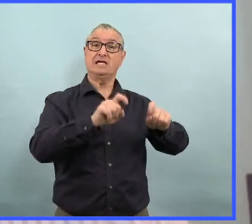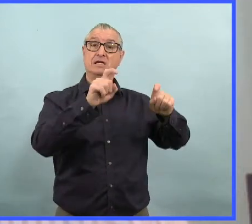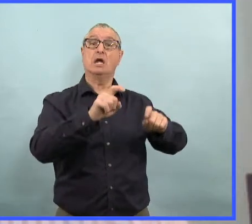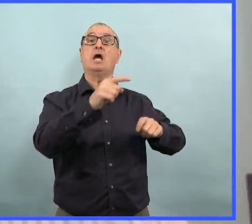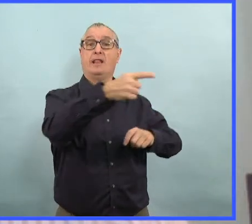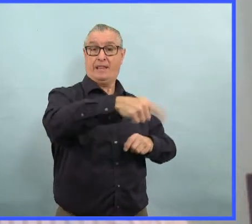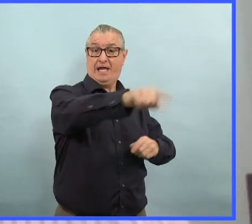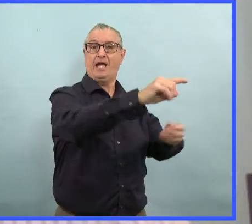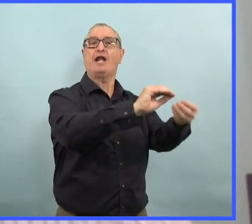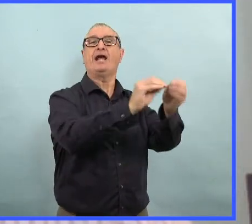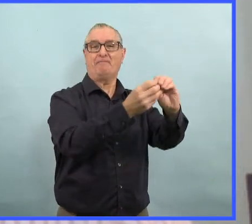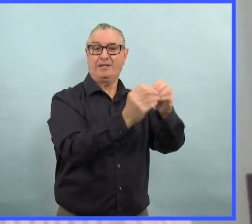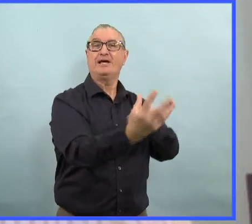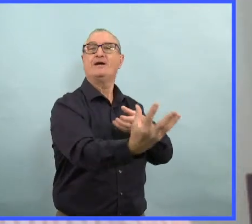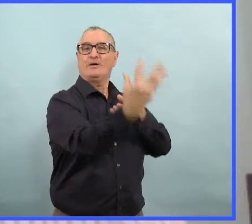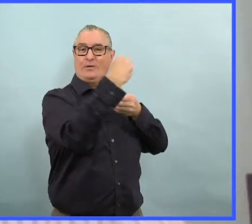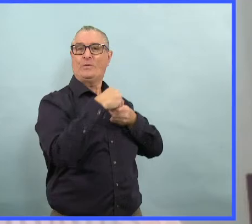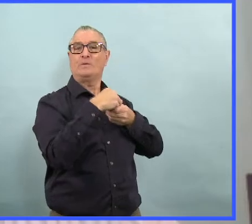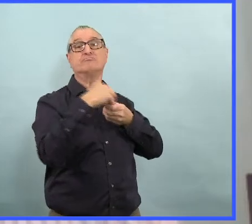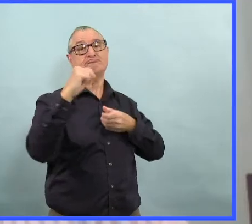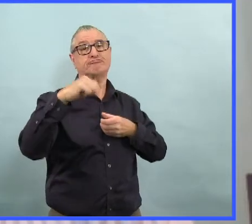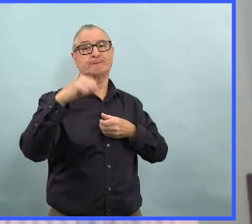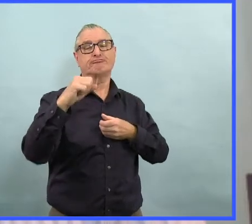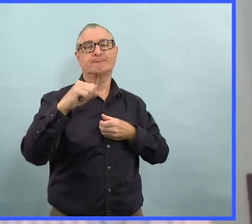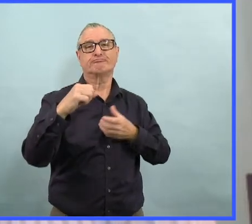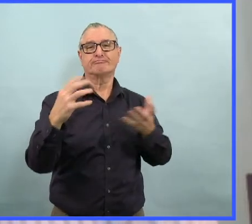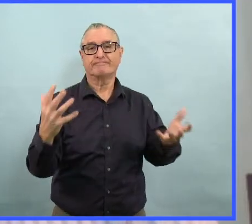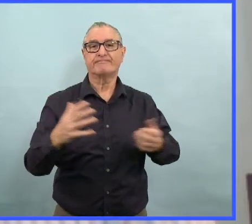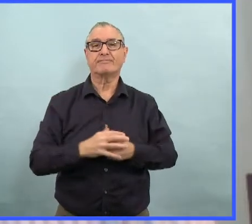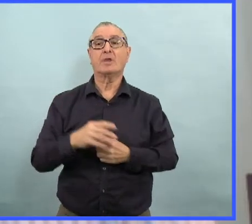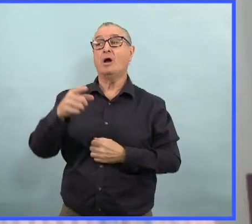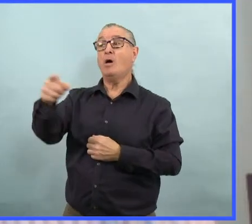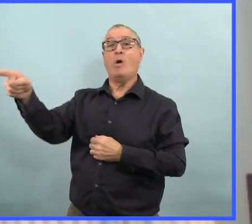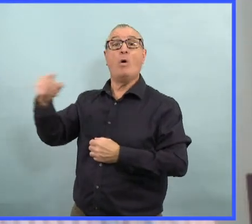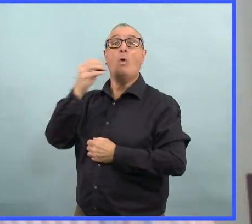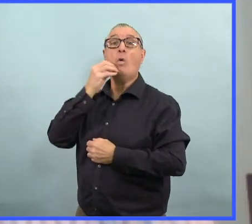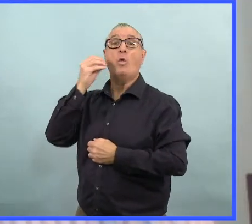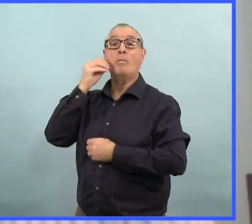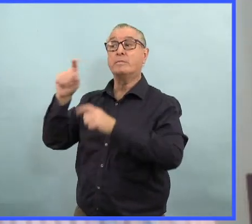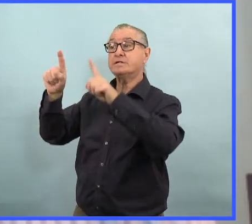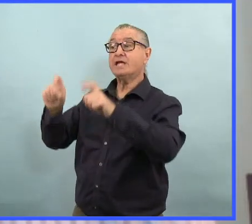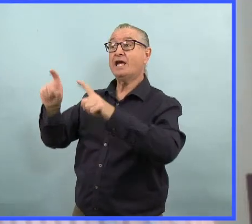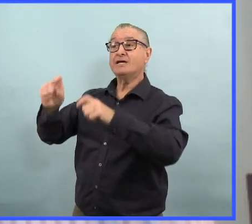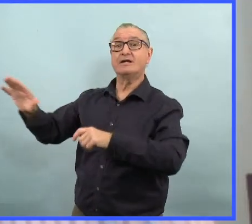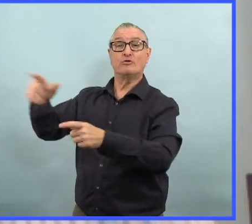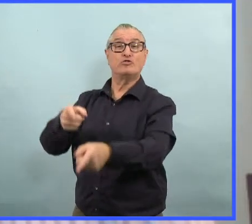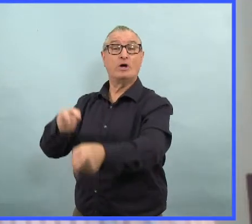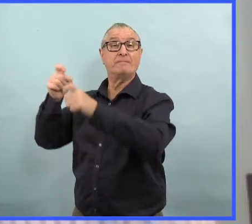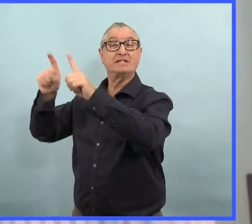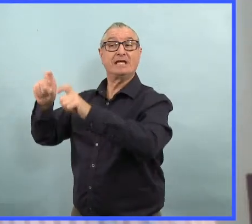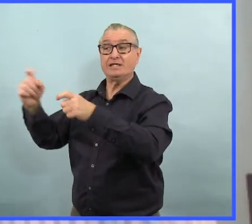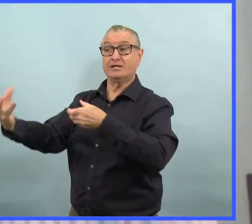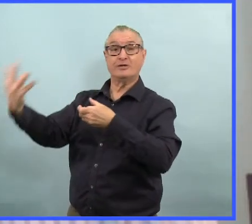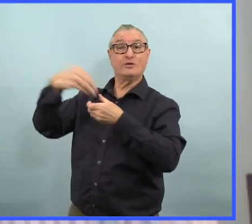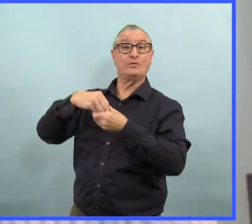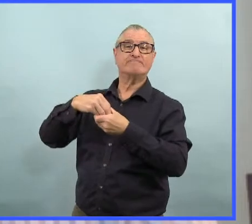are not so we certainly are seeing uh that we're well within the midst of that omicron wave